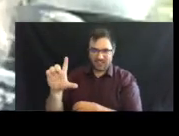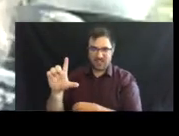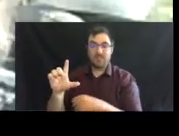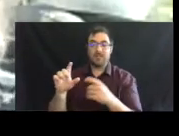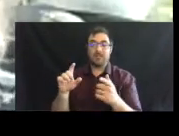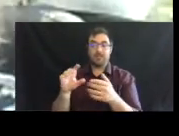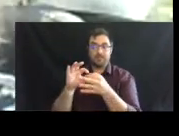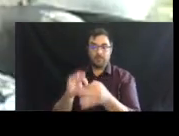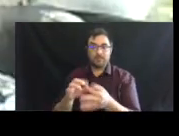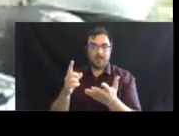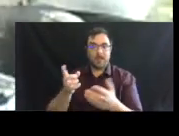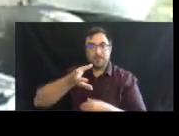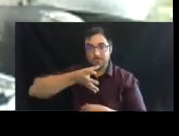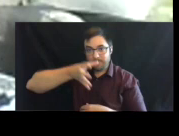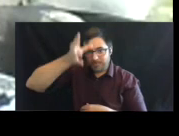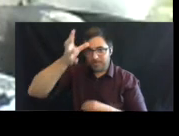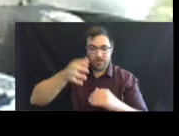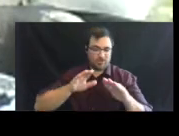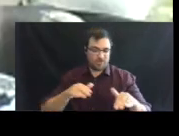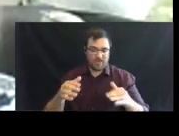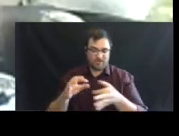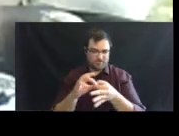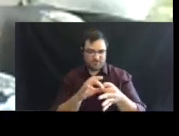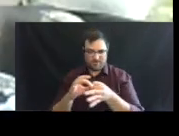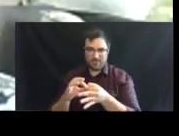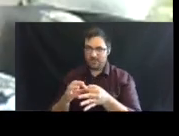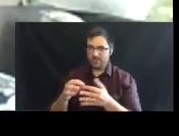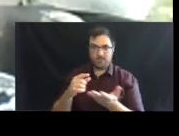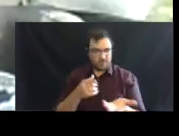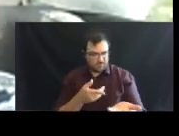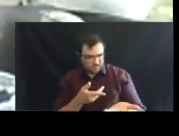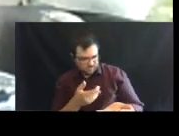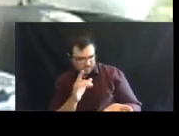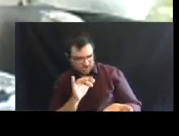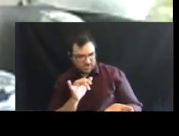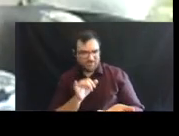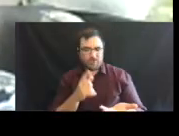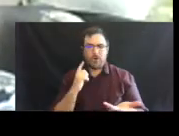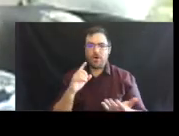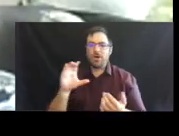helping families know and understand relational cues of their child, focusing on sensitive